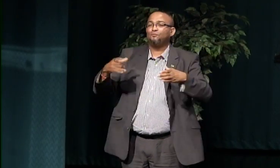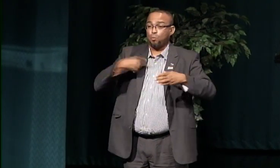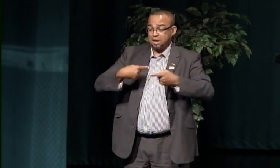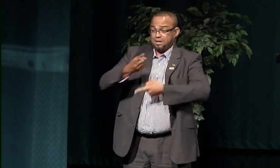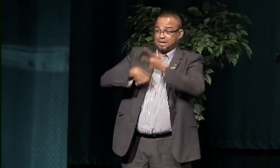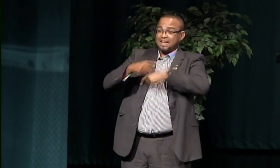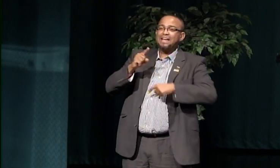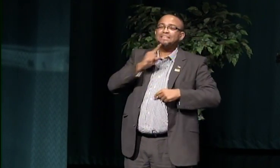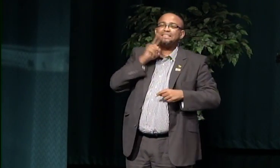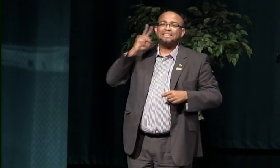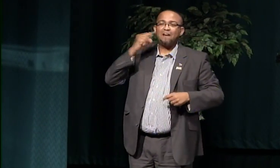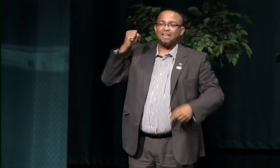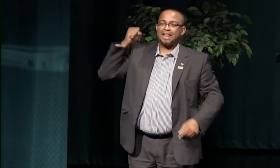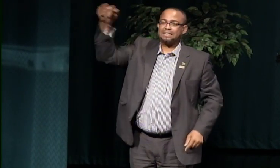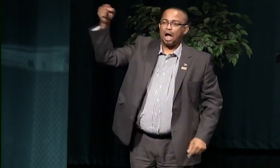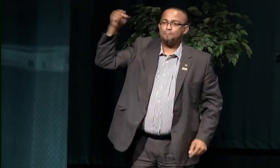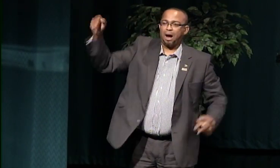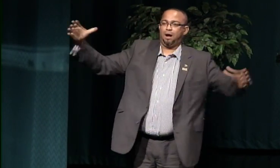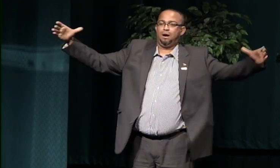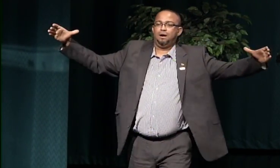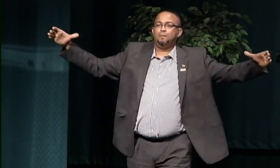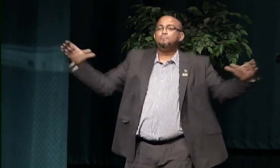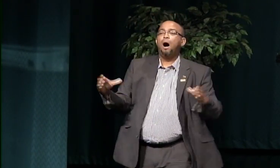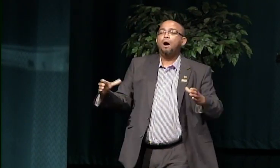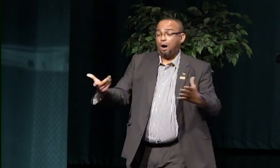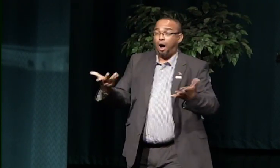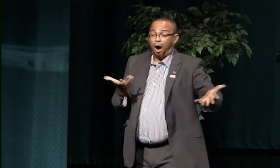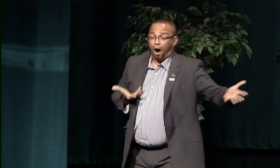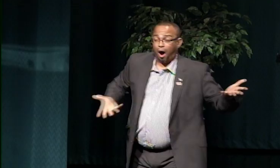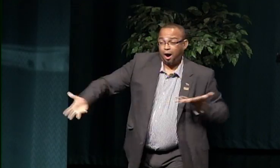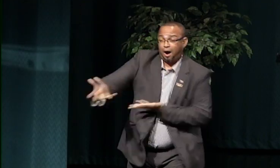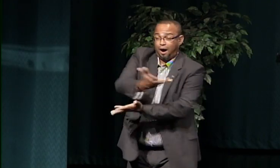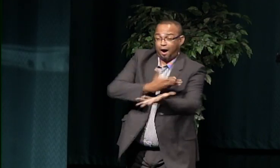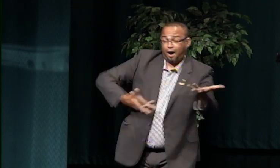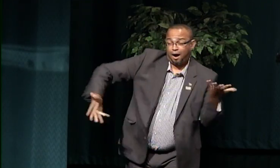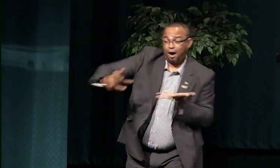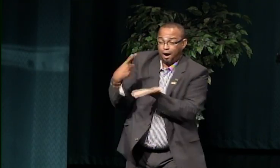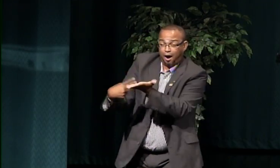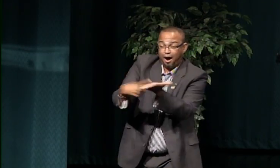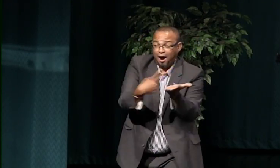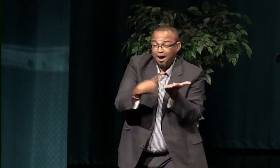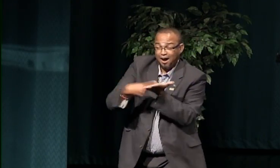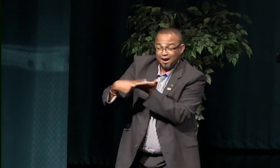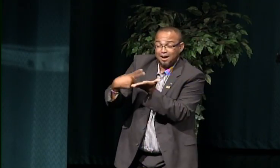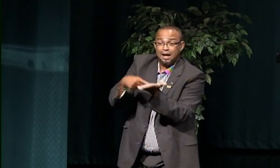And in 1997, we had our first congregation